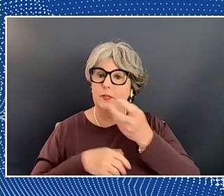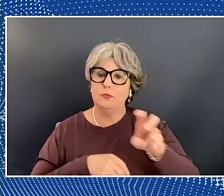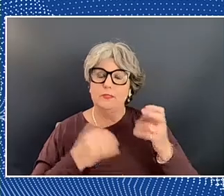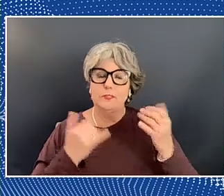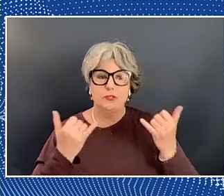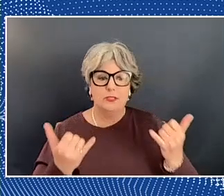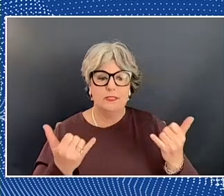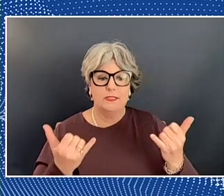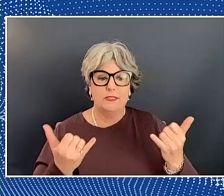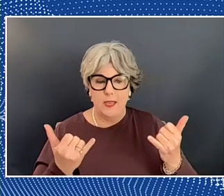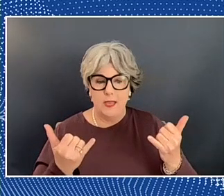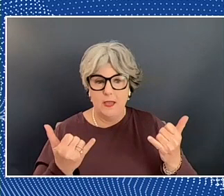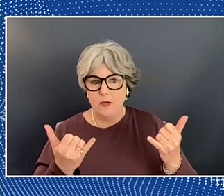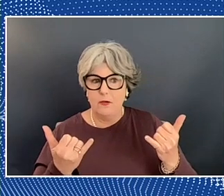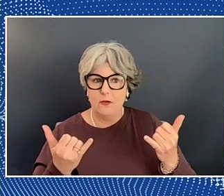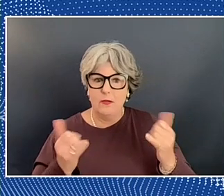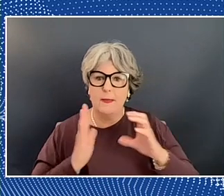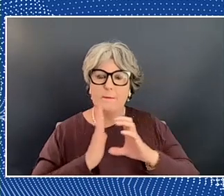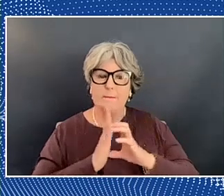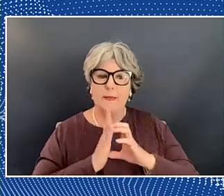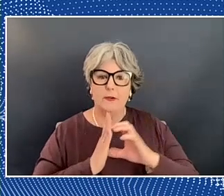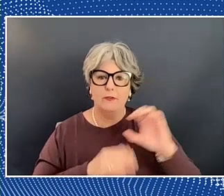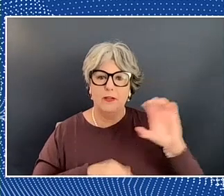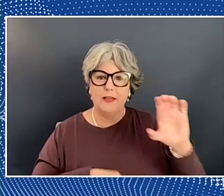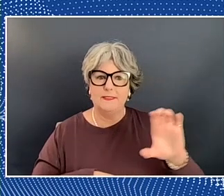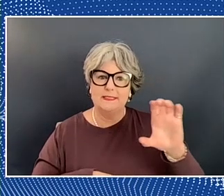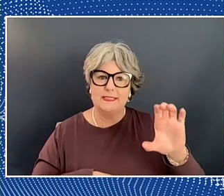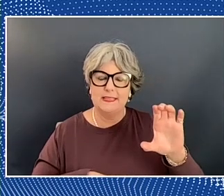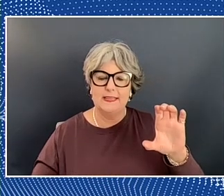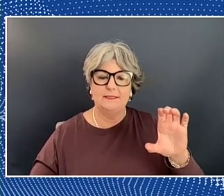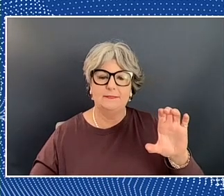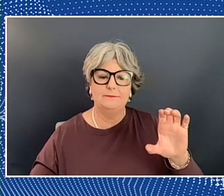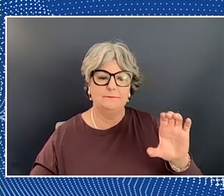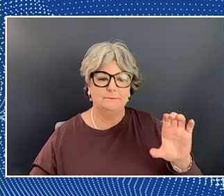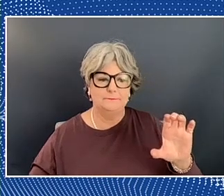paragraph C and ask if there are any